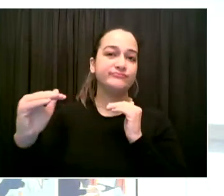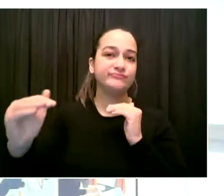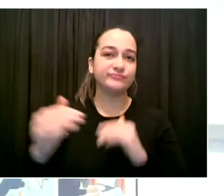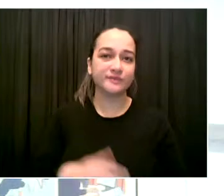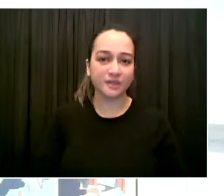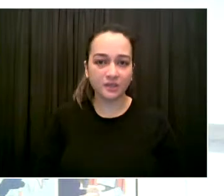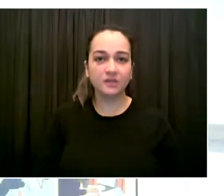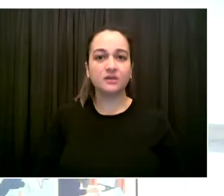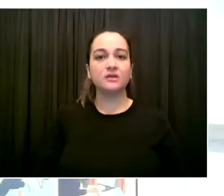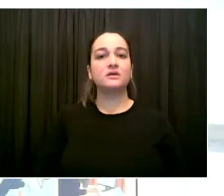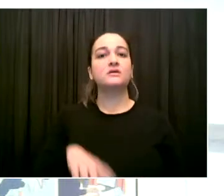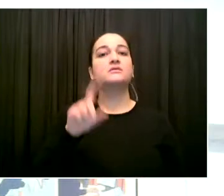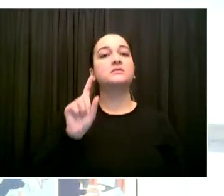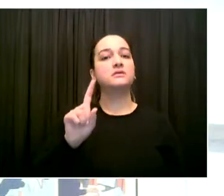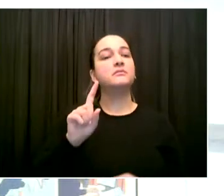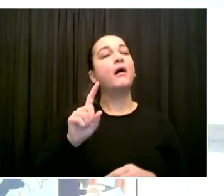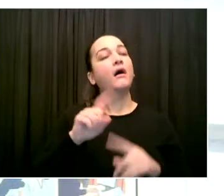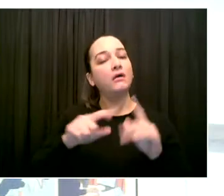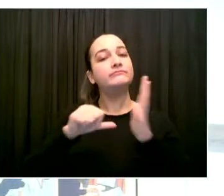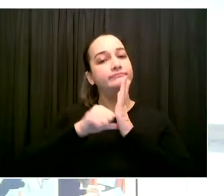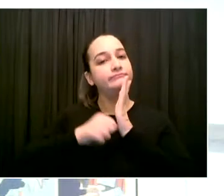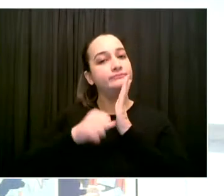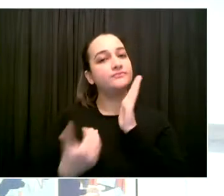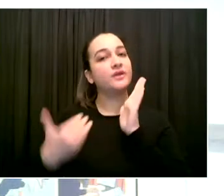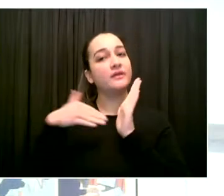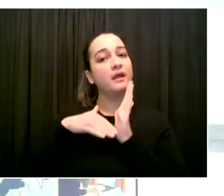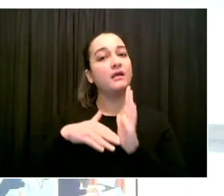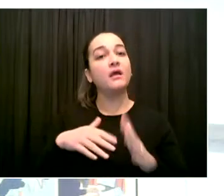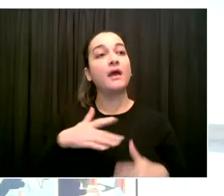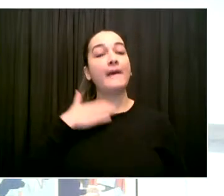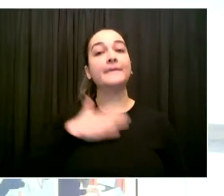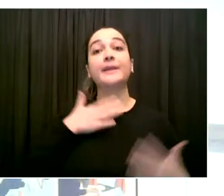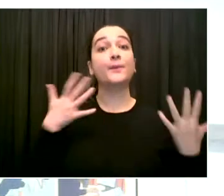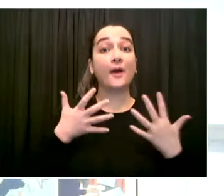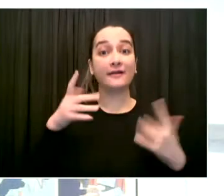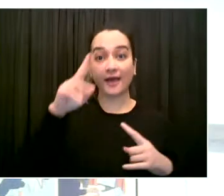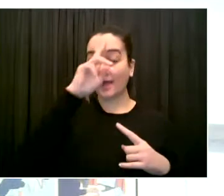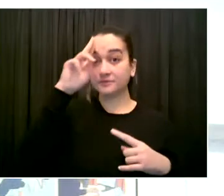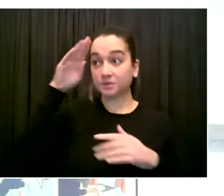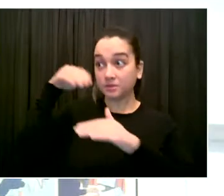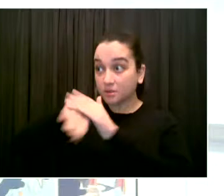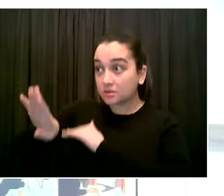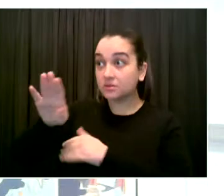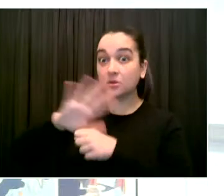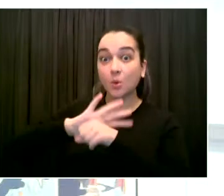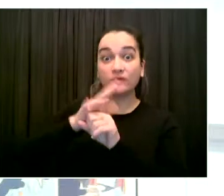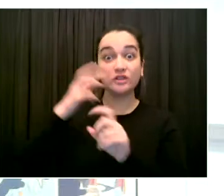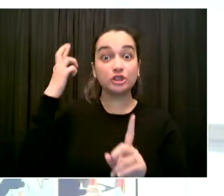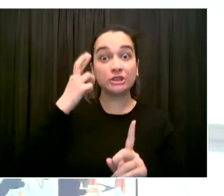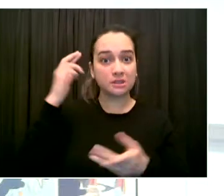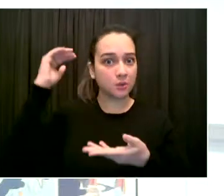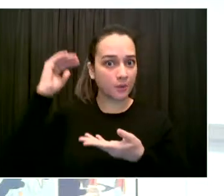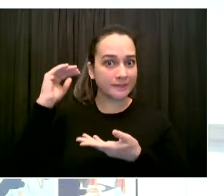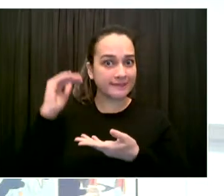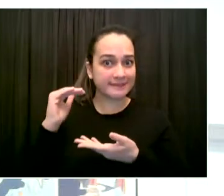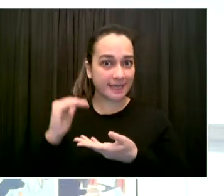EWHN N EW LOOK AT HOSPIILITAZATION AND DEATHS WE ARE SEEING MORE PROMISING SIGNALS THAT THOSE ARE STARTING TO DECLINE. IF USE HEARD ME